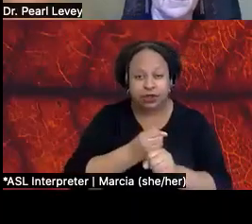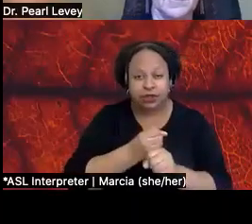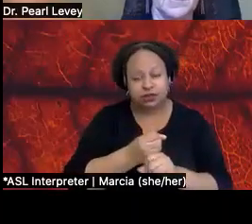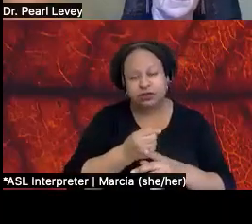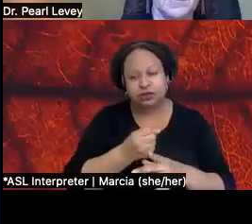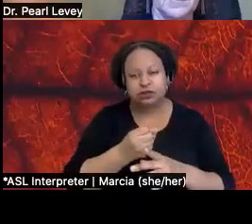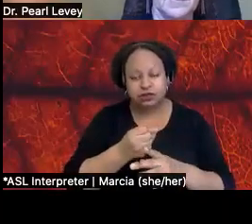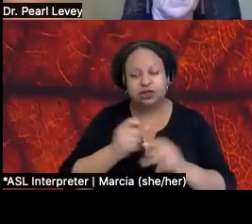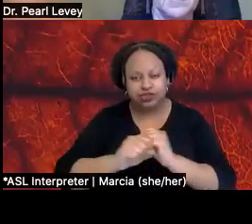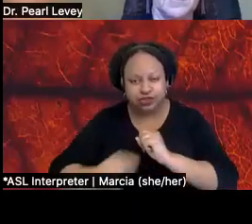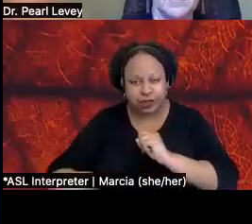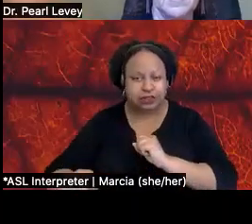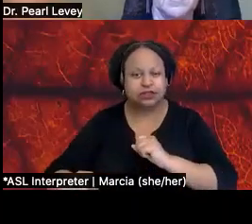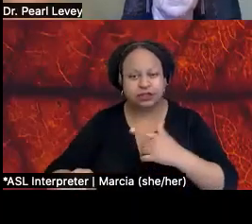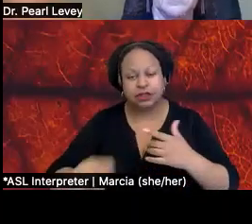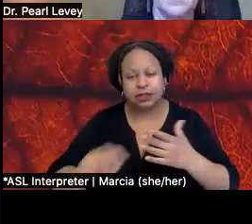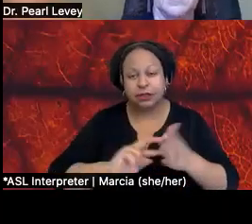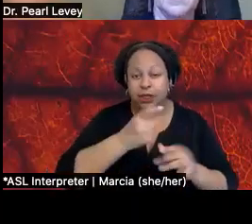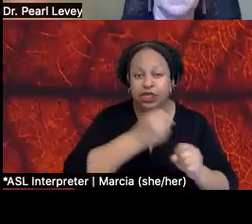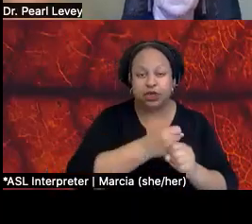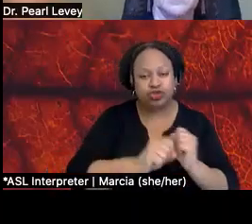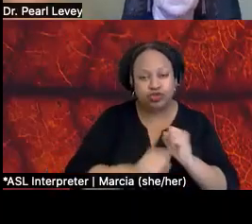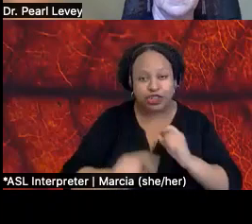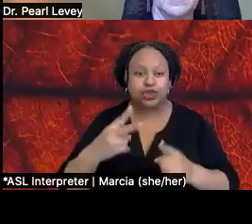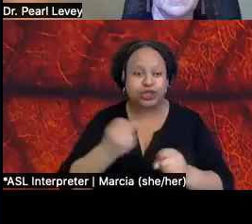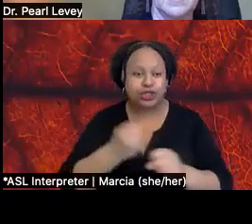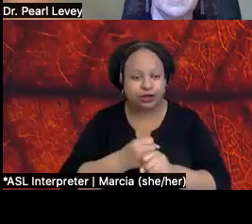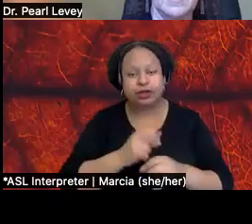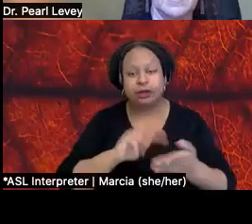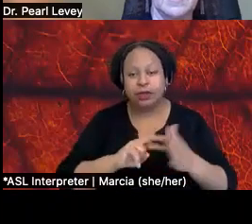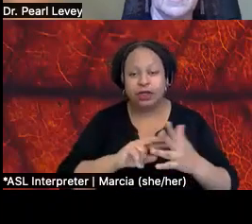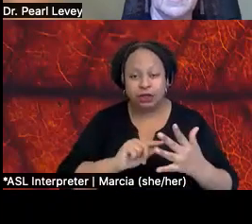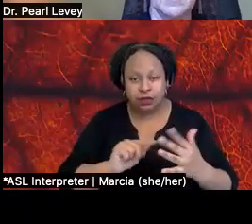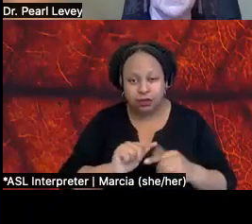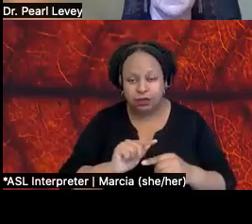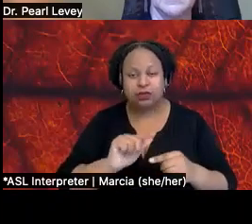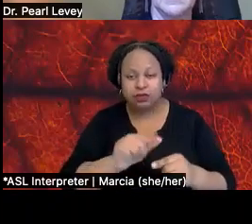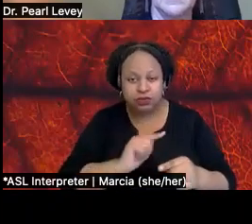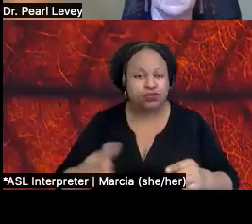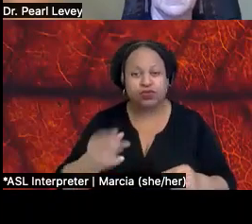rotation on rotation off and slowing down the curriculum if you will,